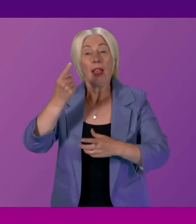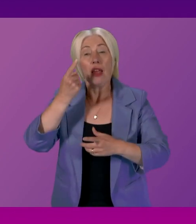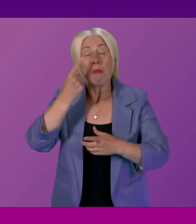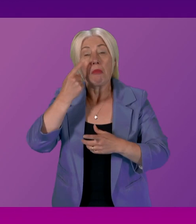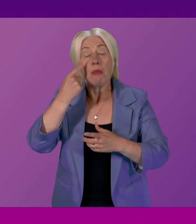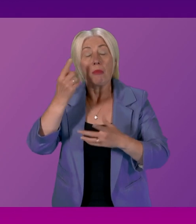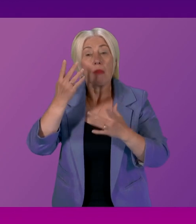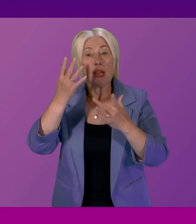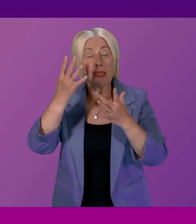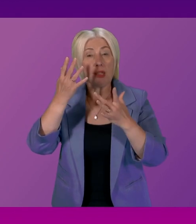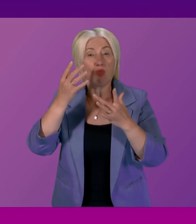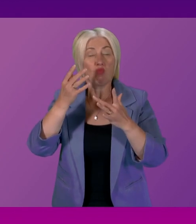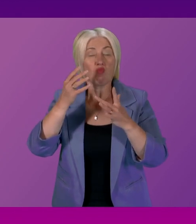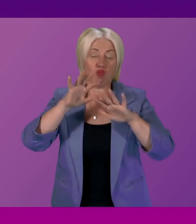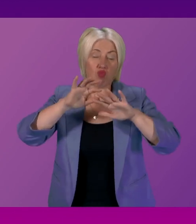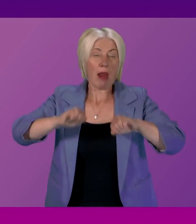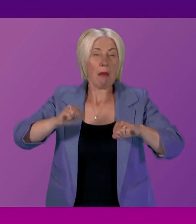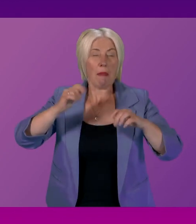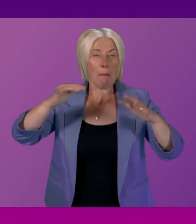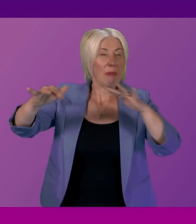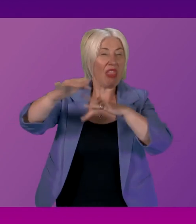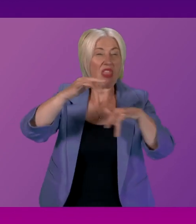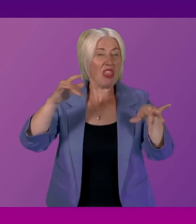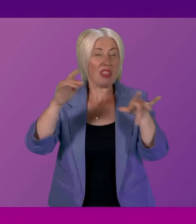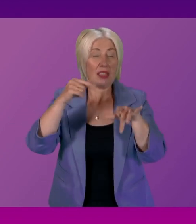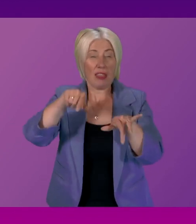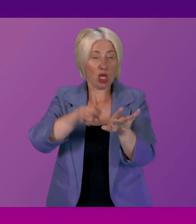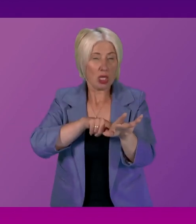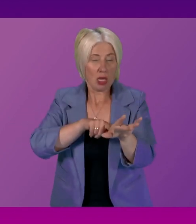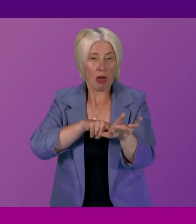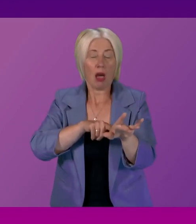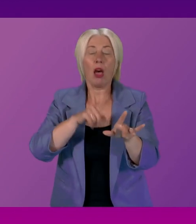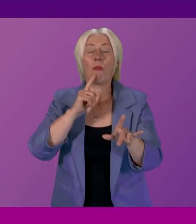juries this year. I will quote. When it came to judge directions, they